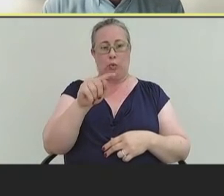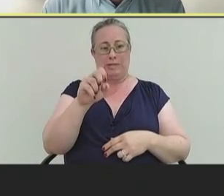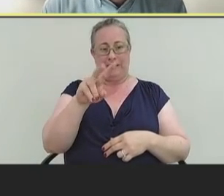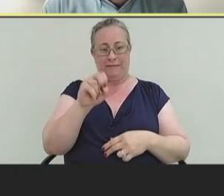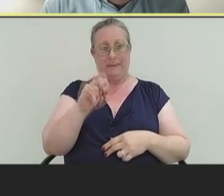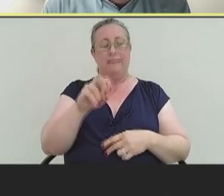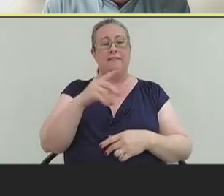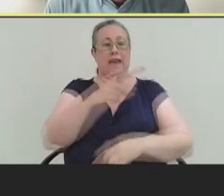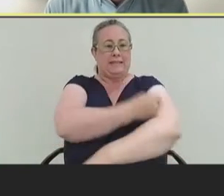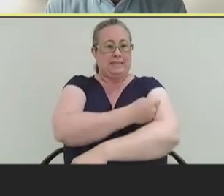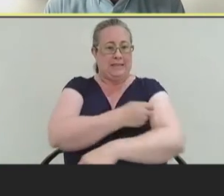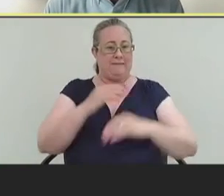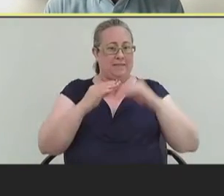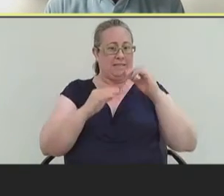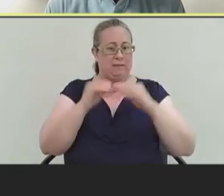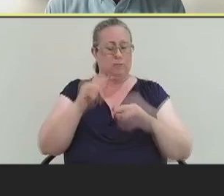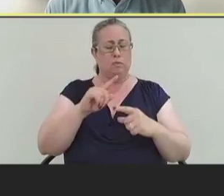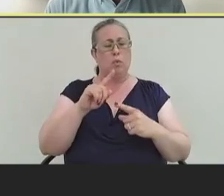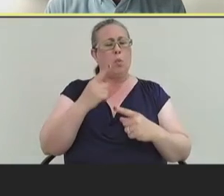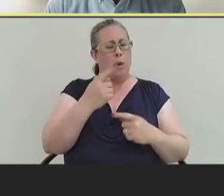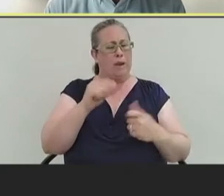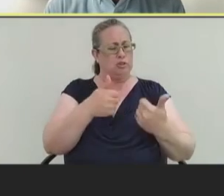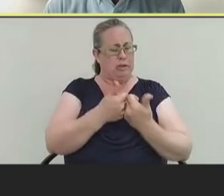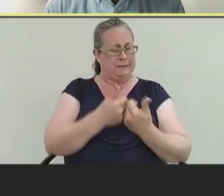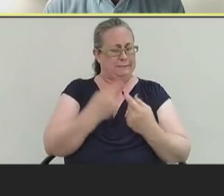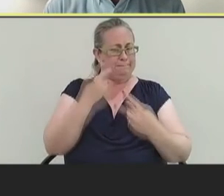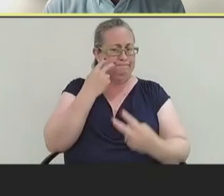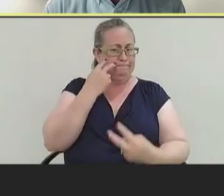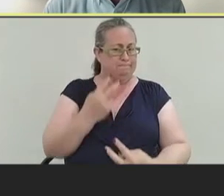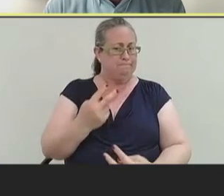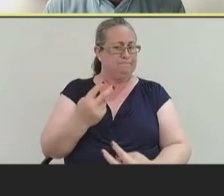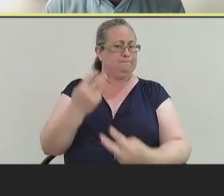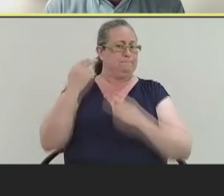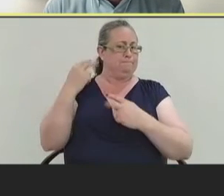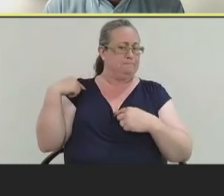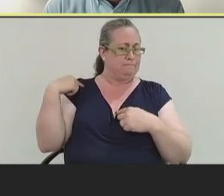when you look back at our existing technologies and where we've been,